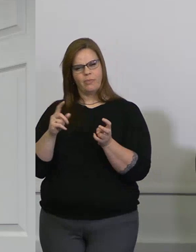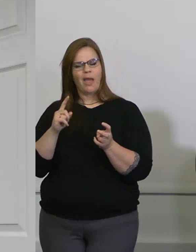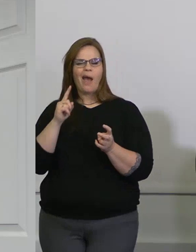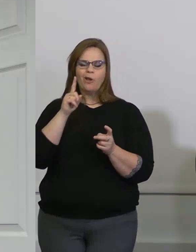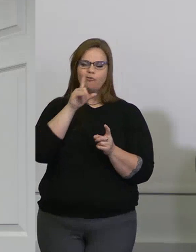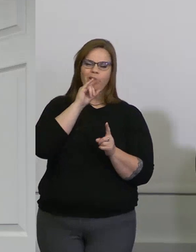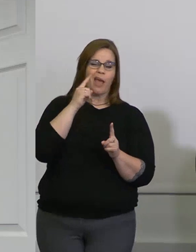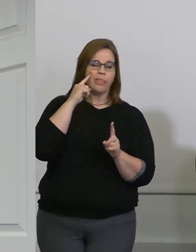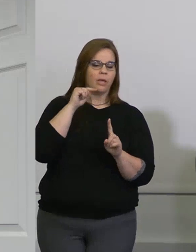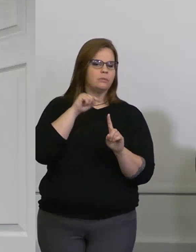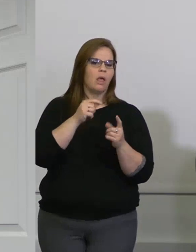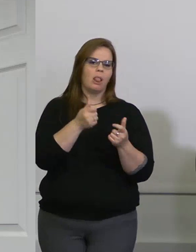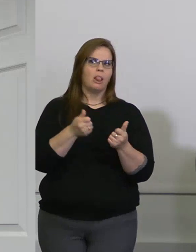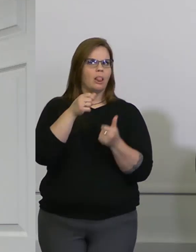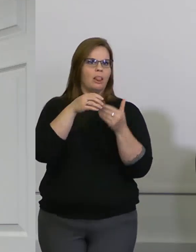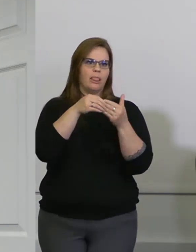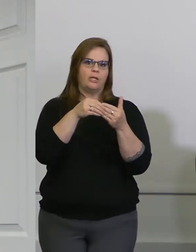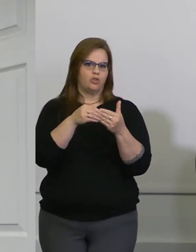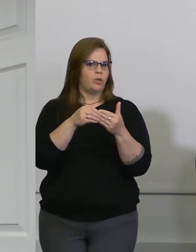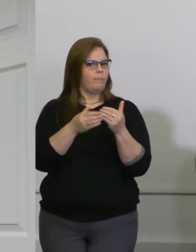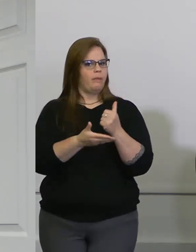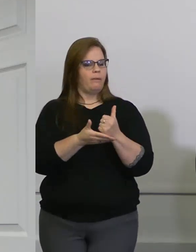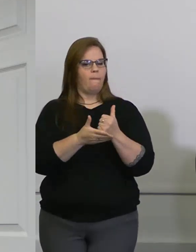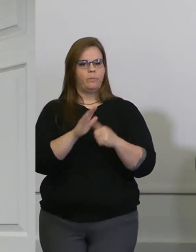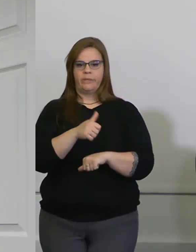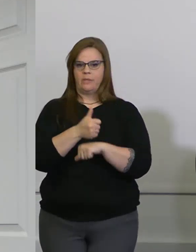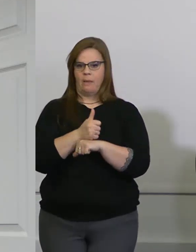Leadership's what that helps establish that culture, he says.